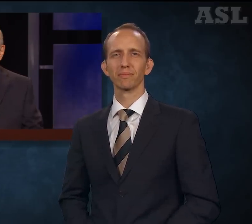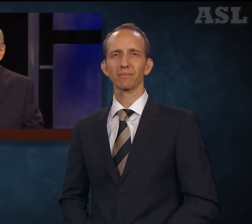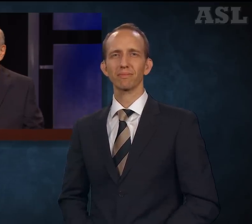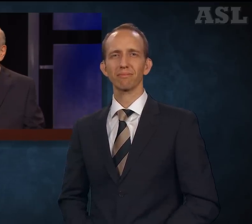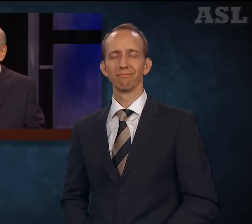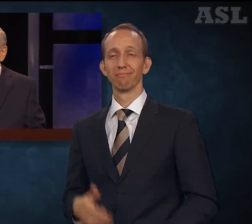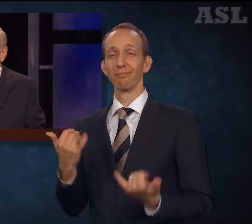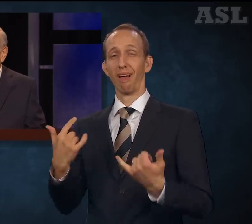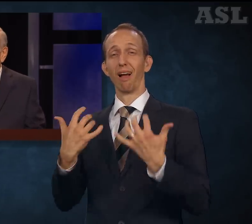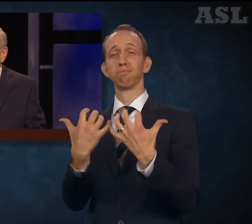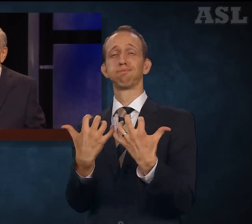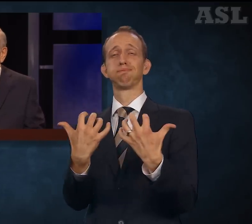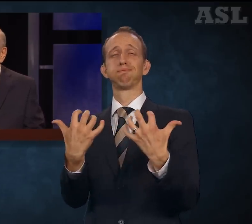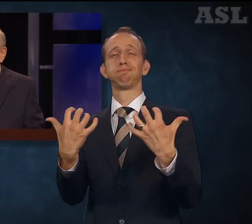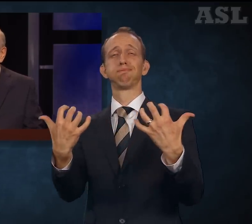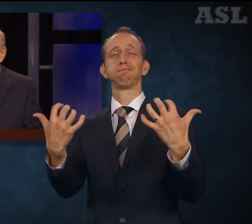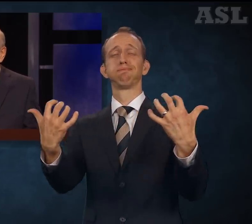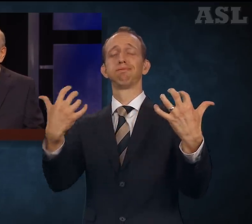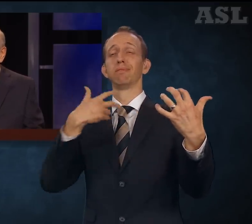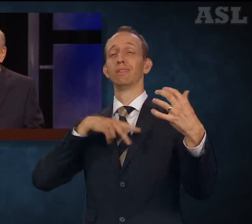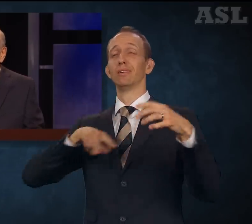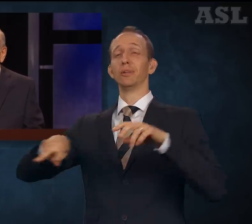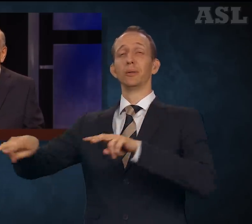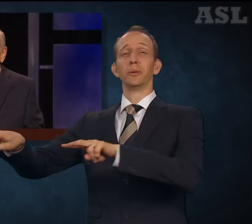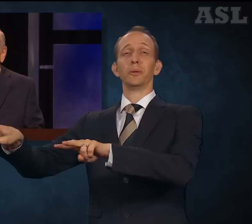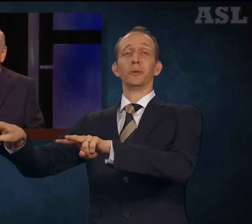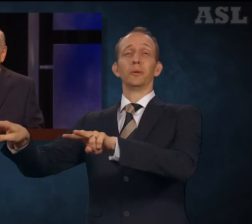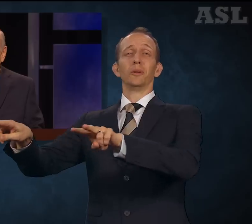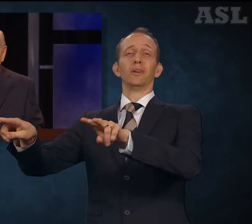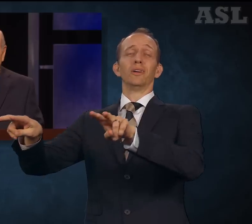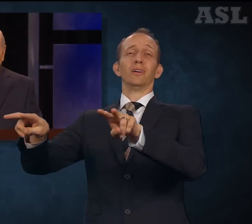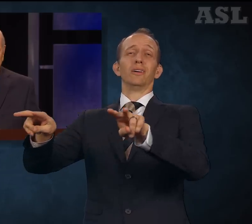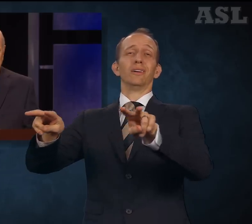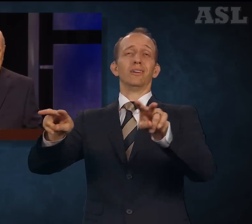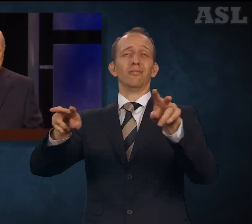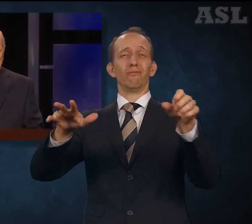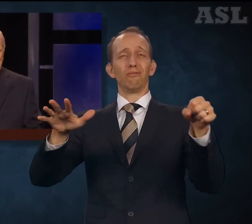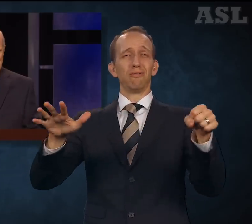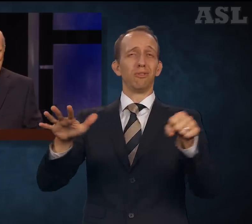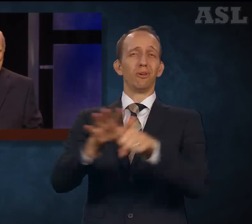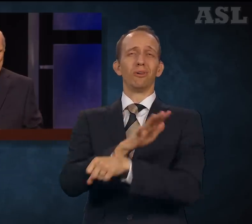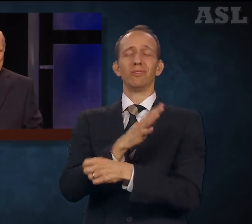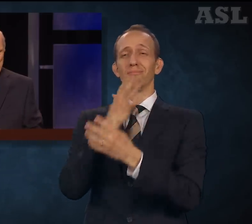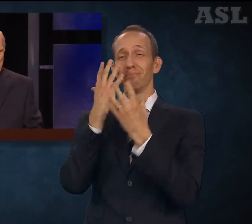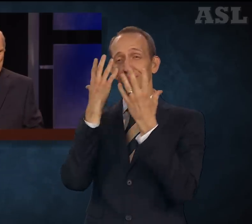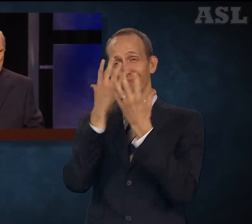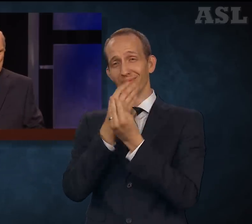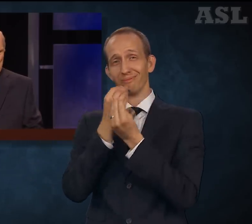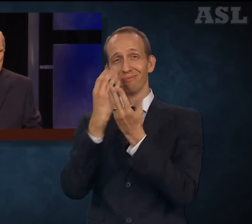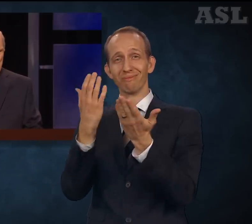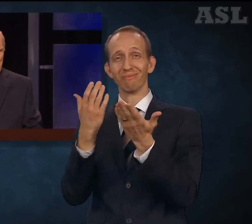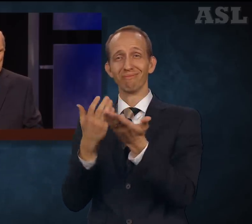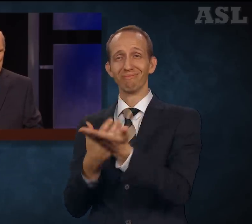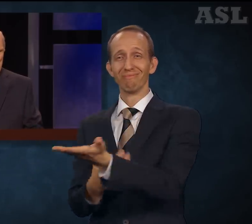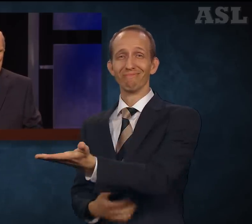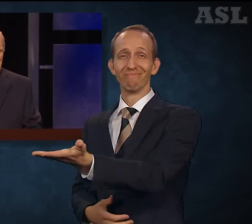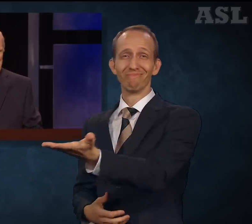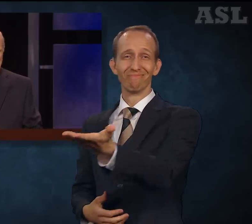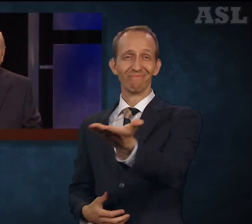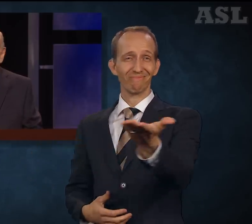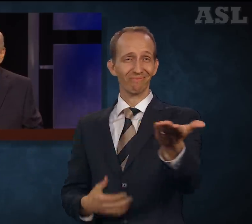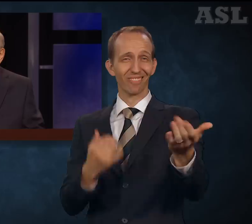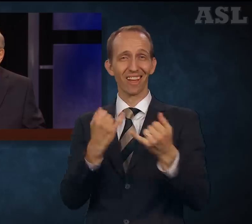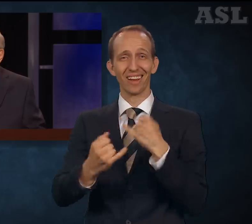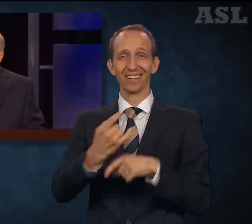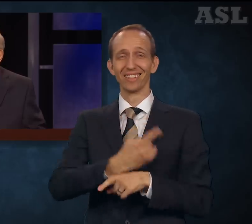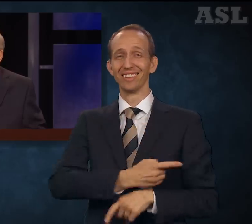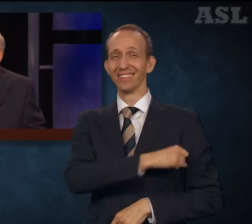AS I LOOK AT THIS CONFERENCE